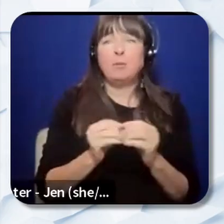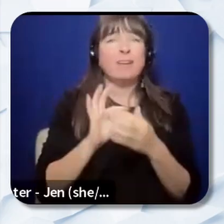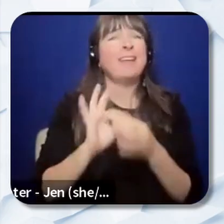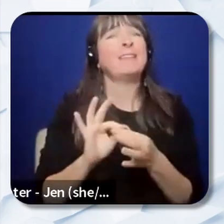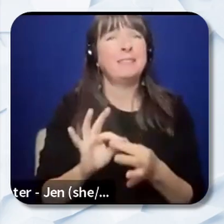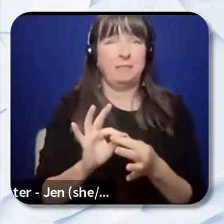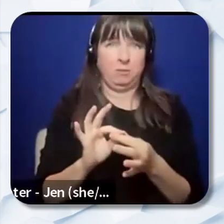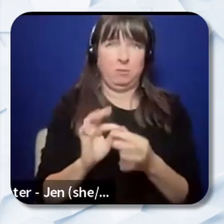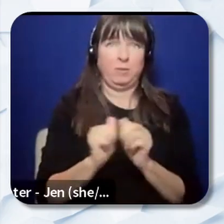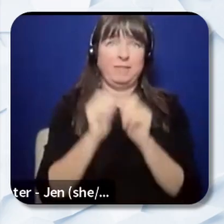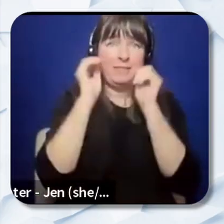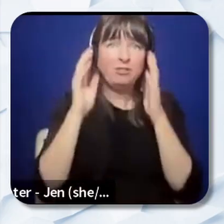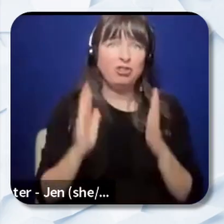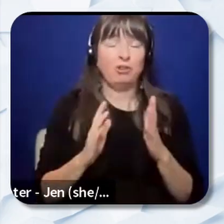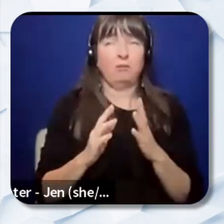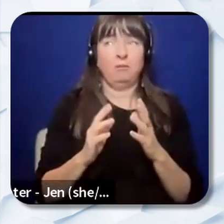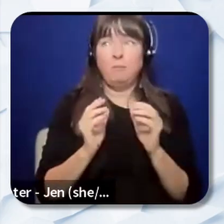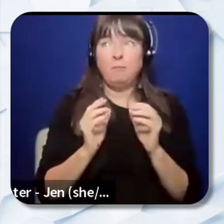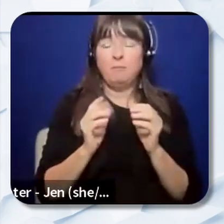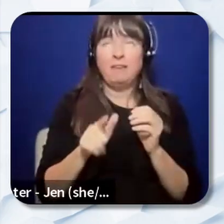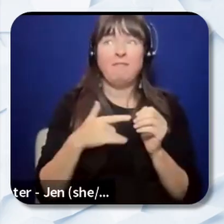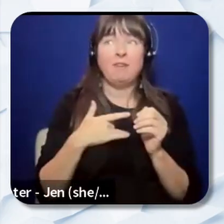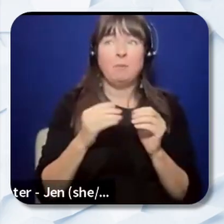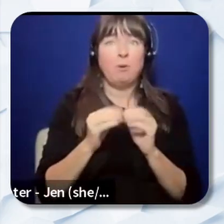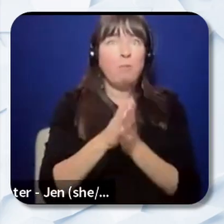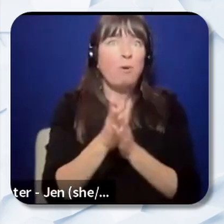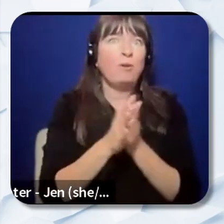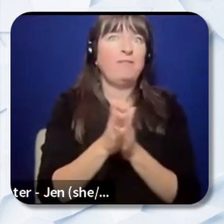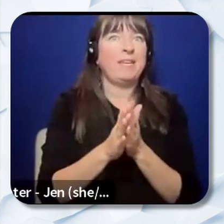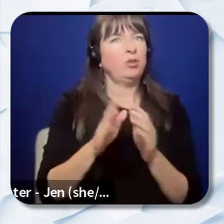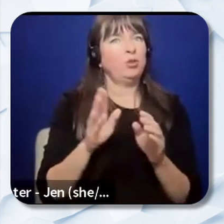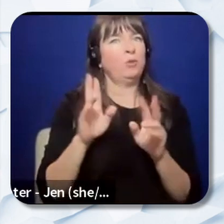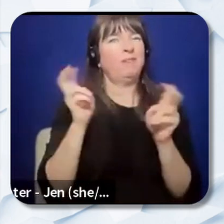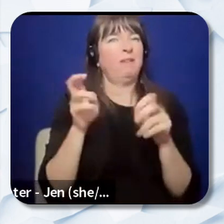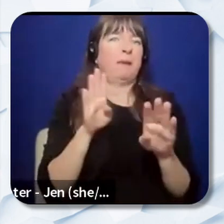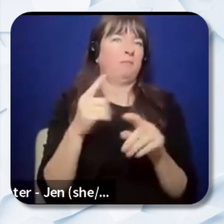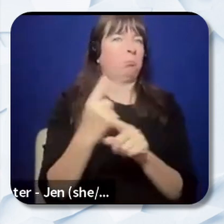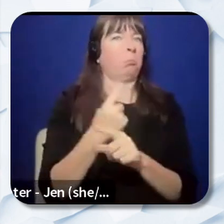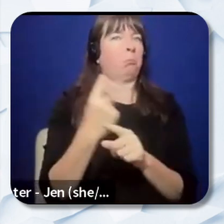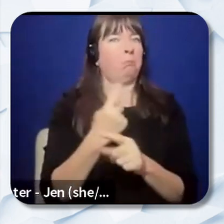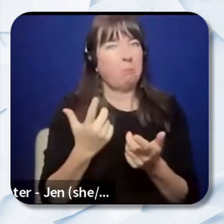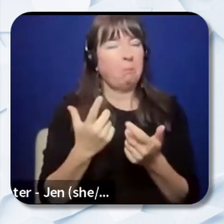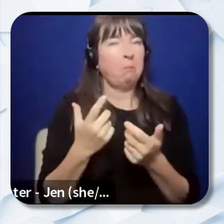to their teacher more motivated to quote behave properly and that they feel valued and and more